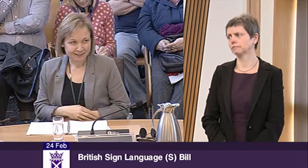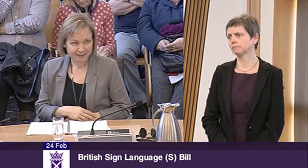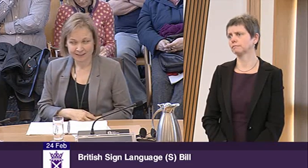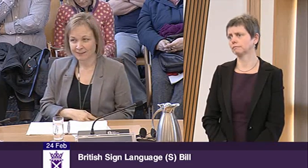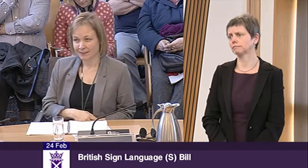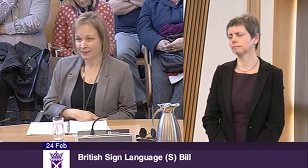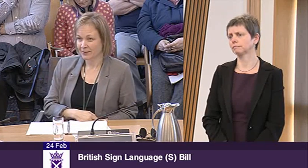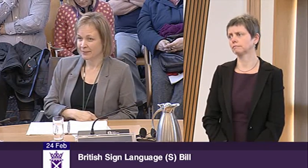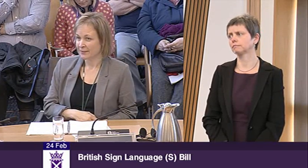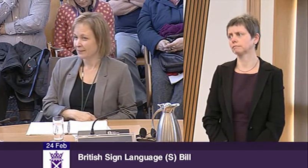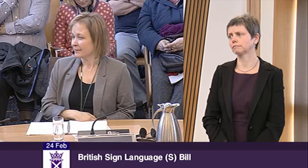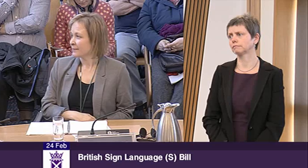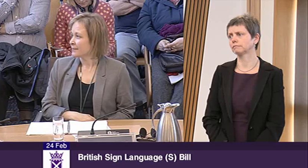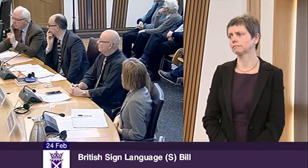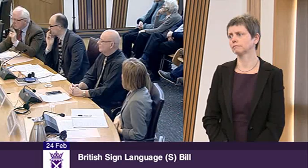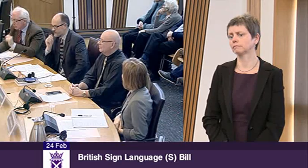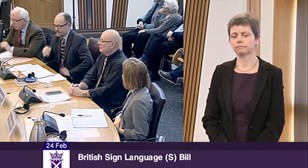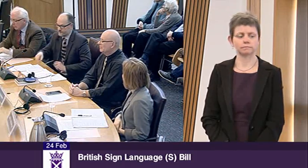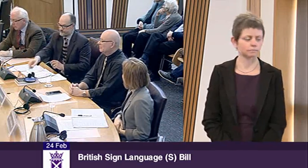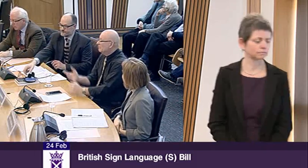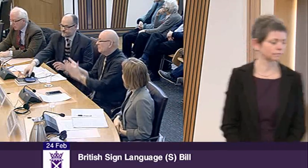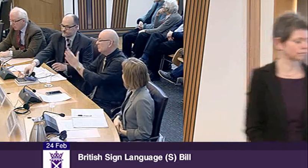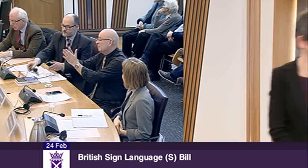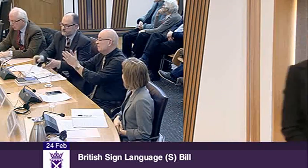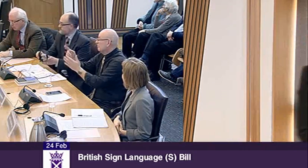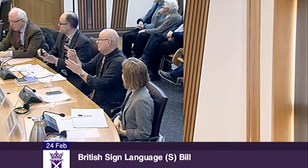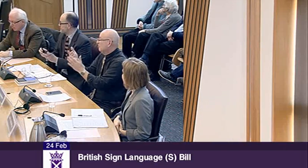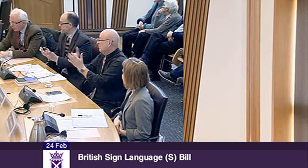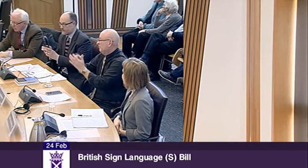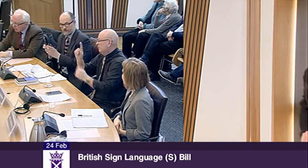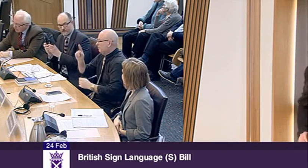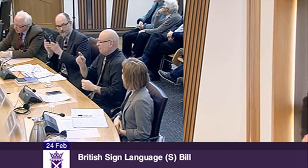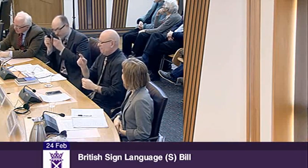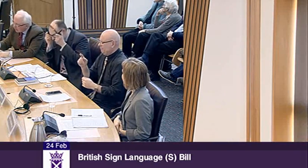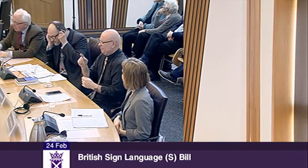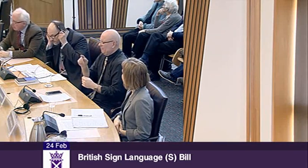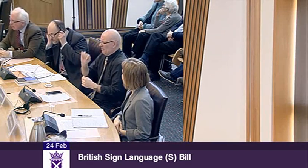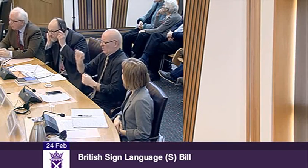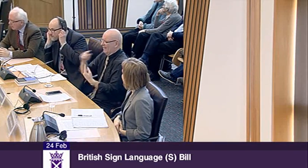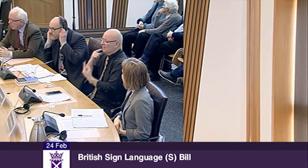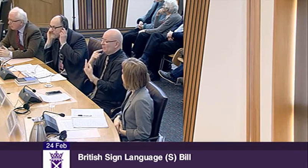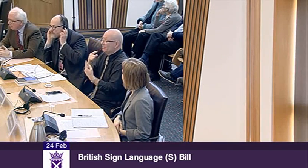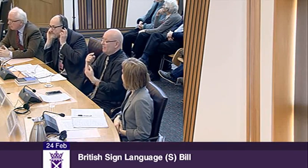Clark Denmark: Could I add something before you bring in Professor Dunbar? The British